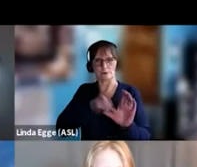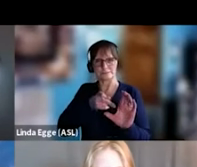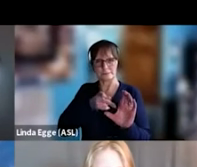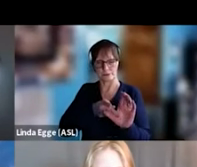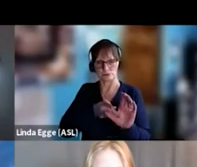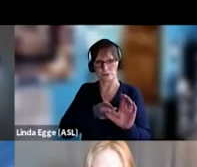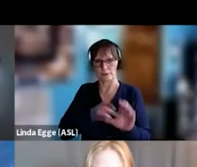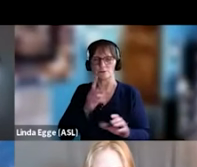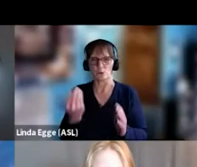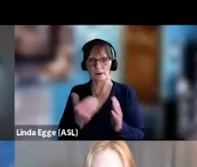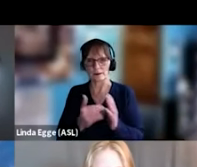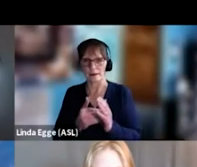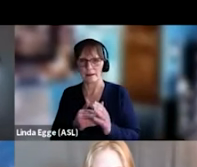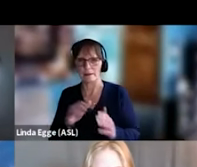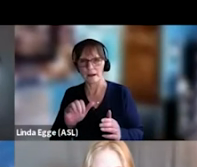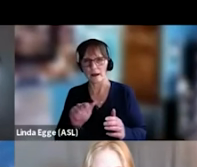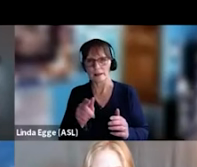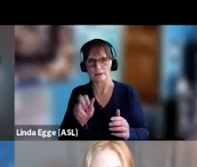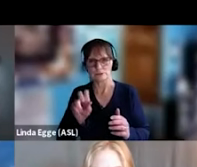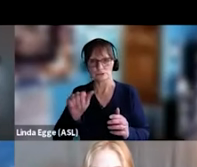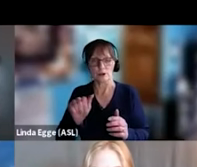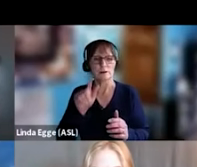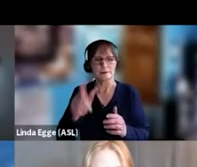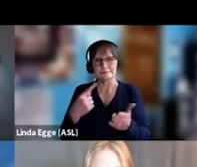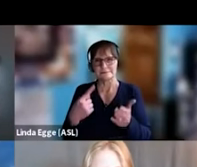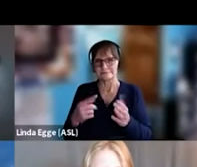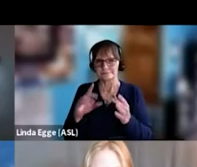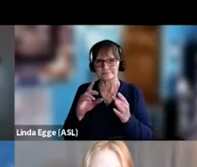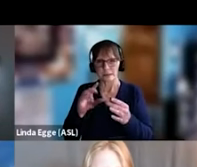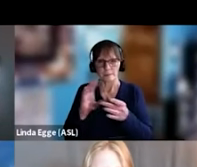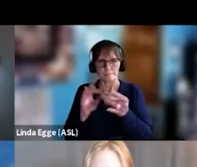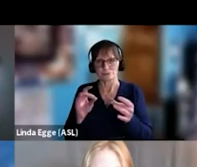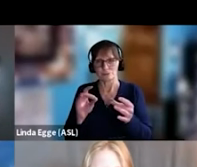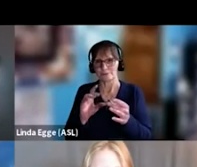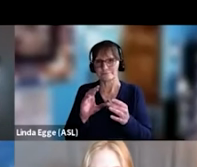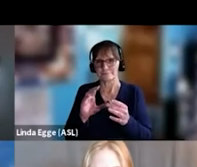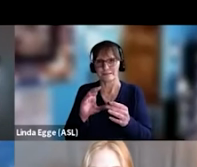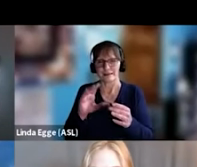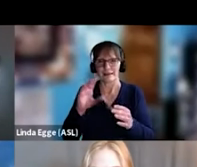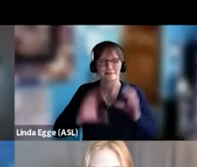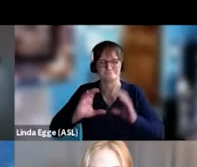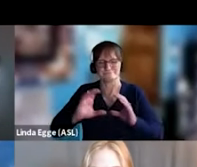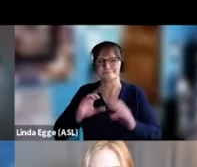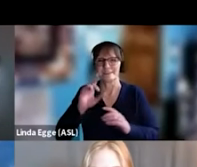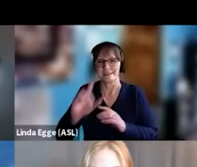So again, as Alicia mentioned in the chat, sometimes the software website gets a little overwhelmed right after a webinar,